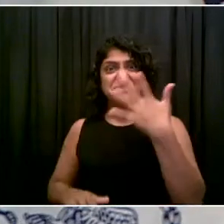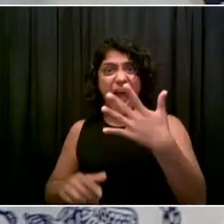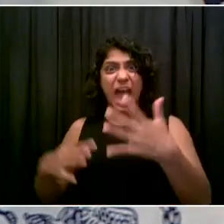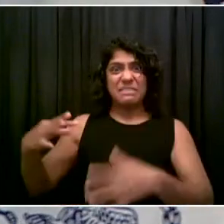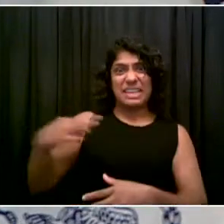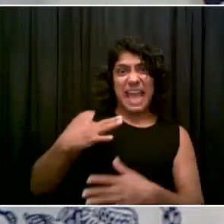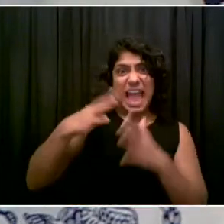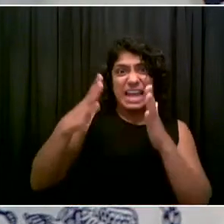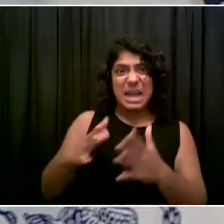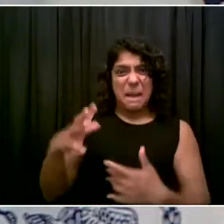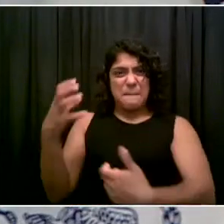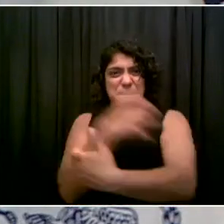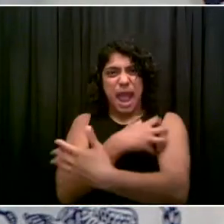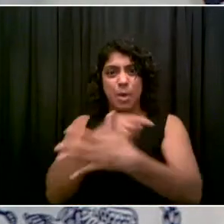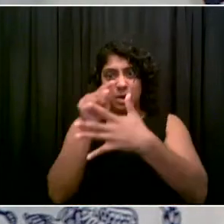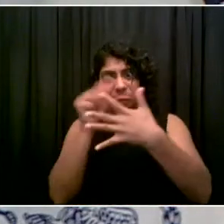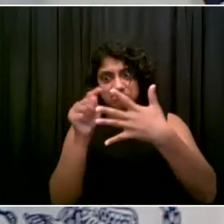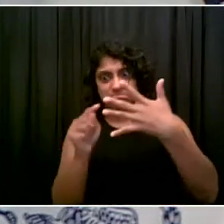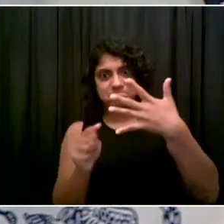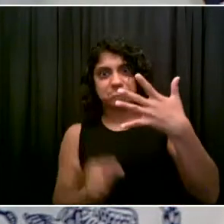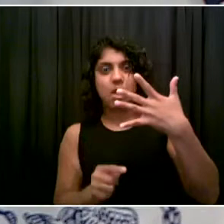VOTERS VERSUS THE CONCERN I'VE HAD ALL ALONG THAT MAYBE A